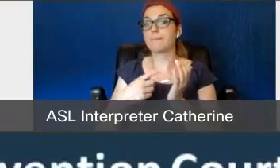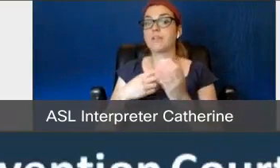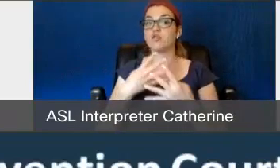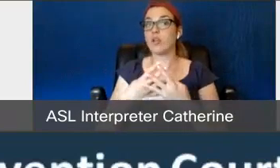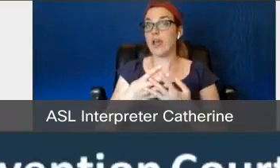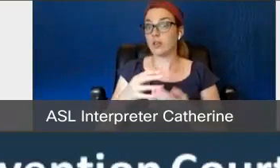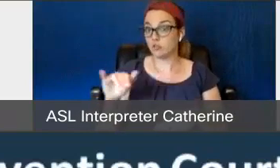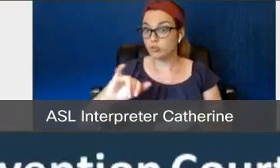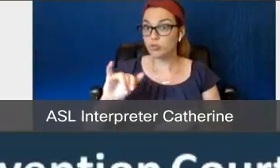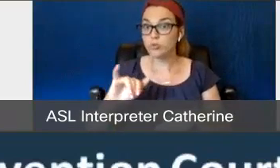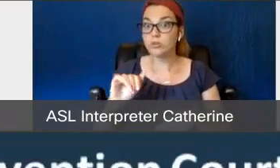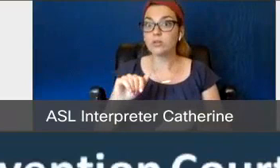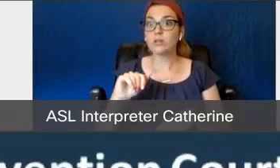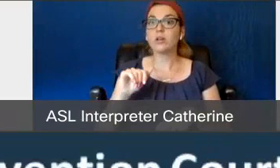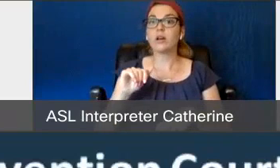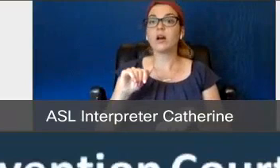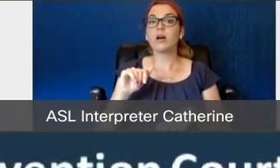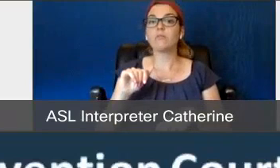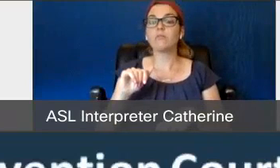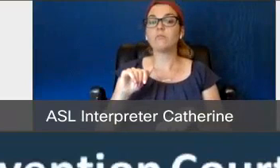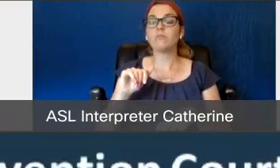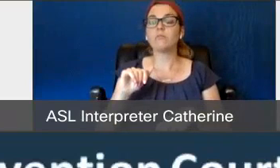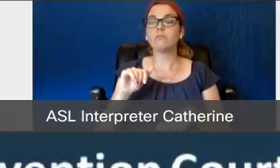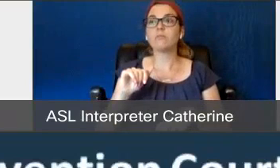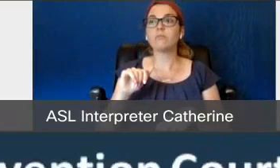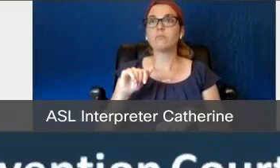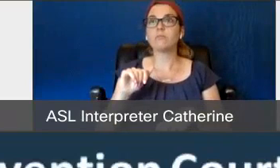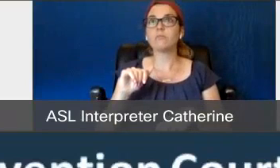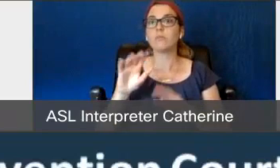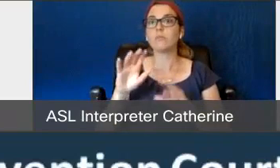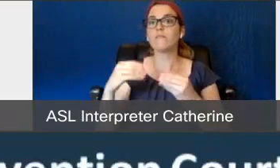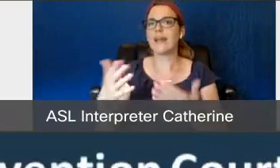in the jails, they can also get linked to that immediately as well and we do promote that as well.